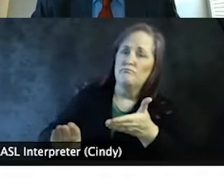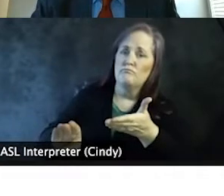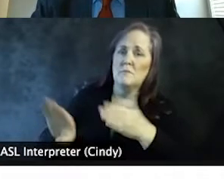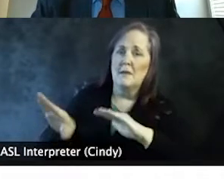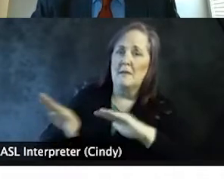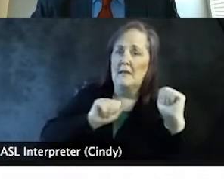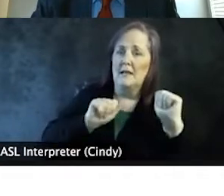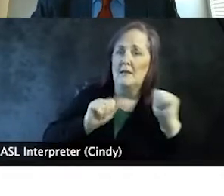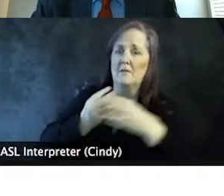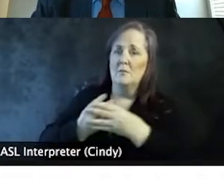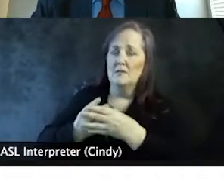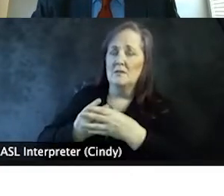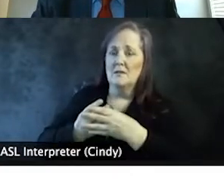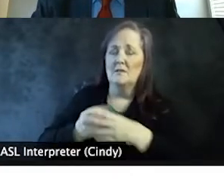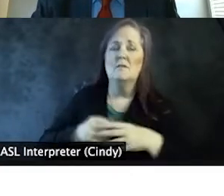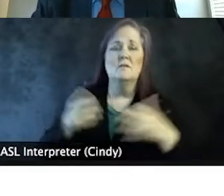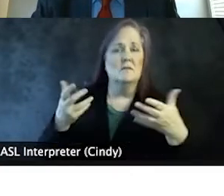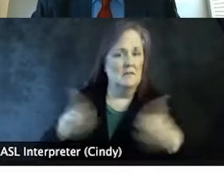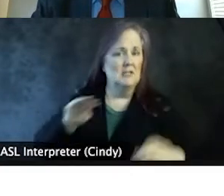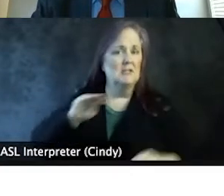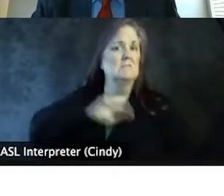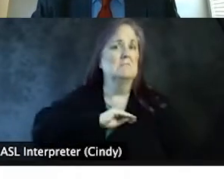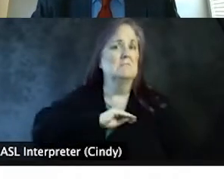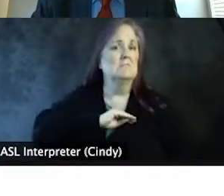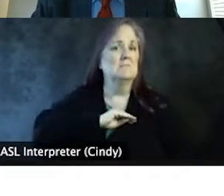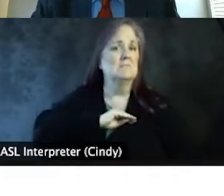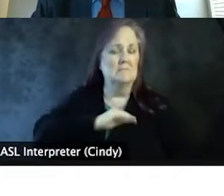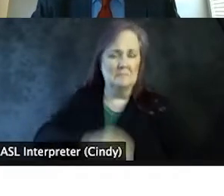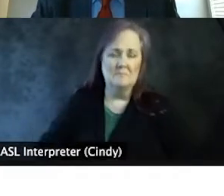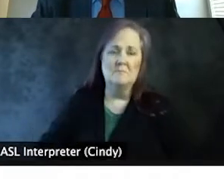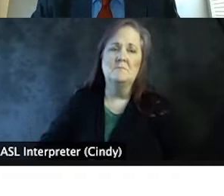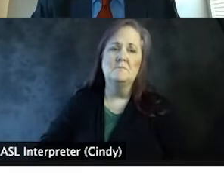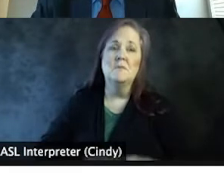At the county level, there'd be increased workload due to there being additional individuals who register